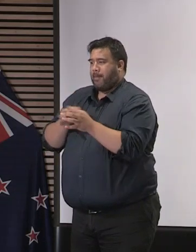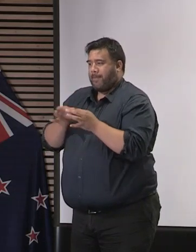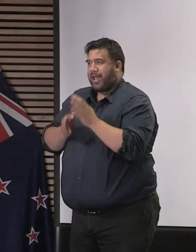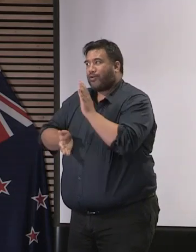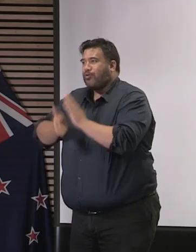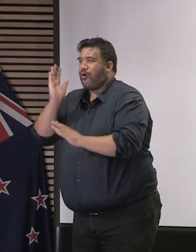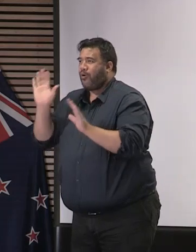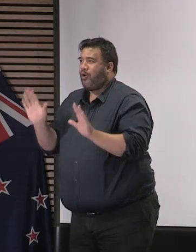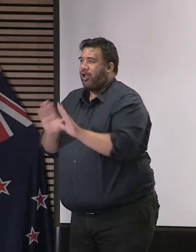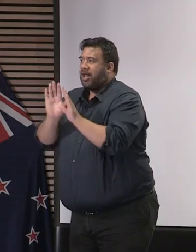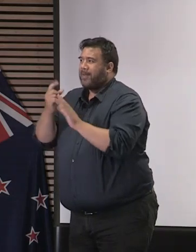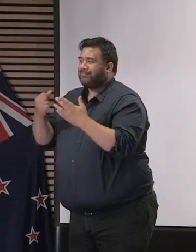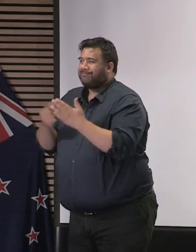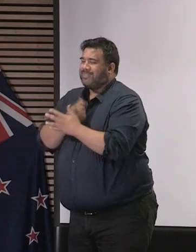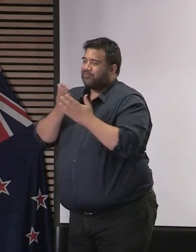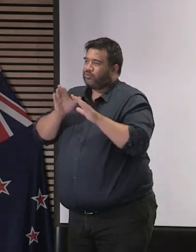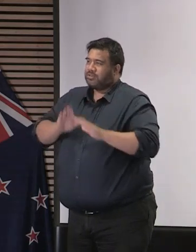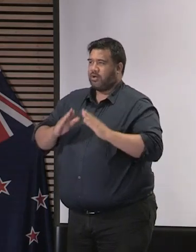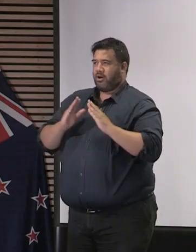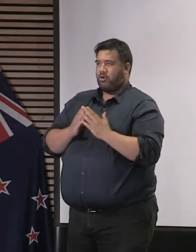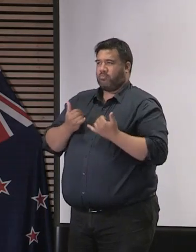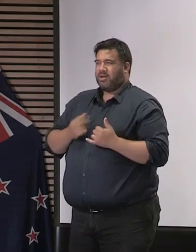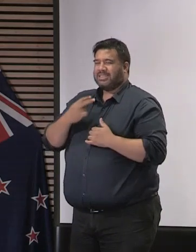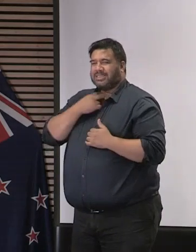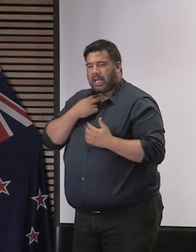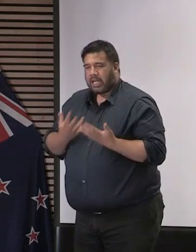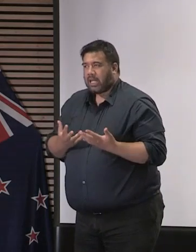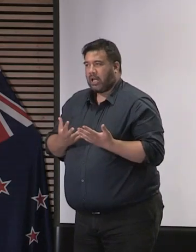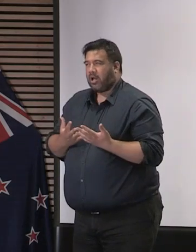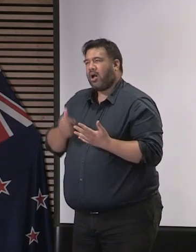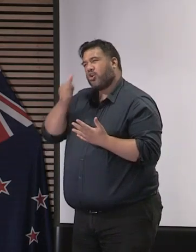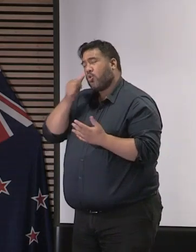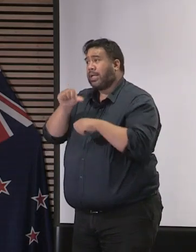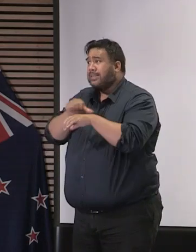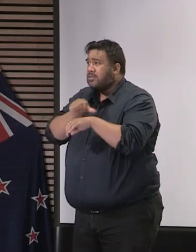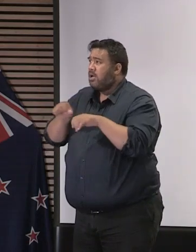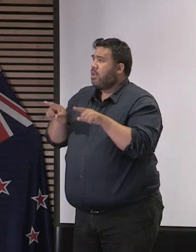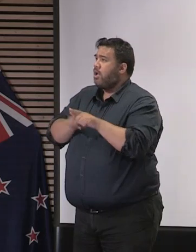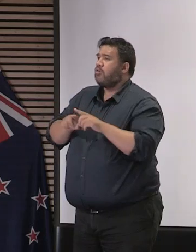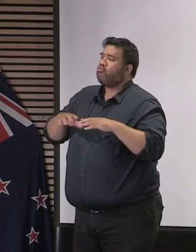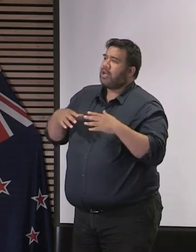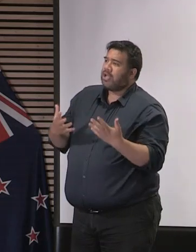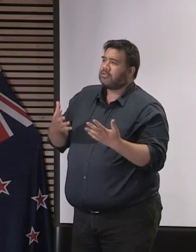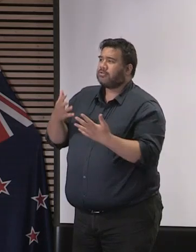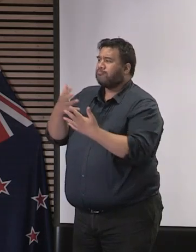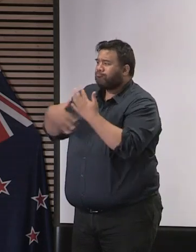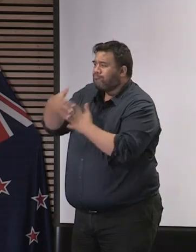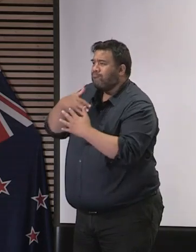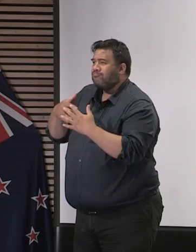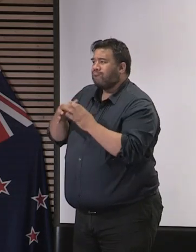who planned to go away over Easter, it's tough having to be stuck at home instead.